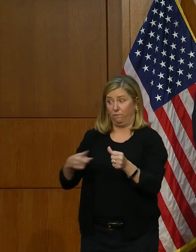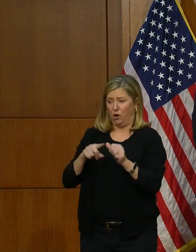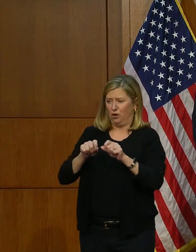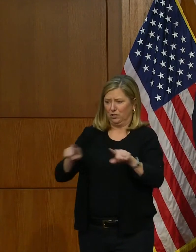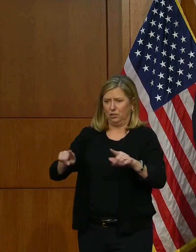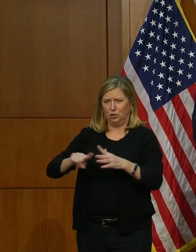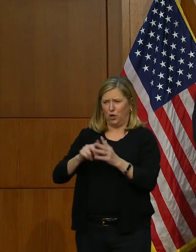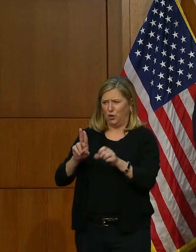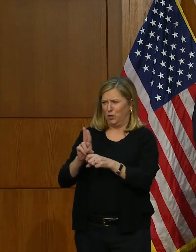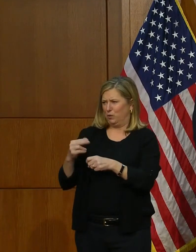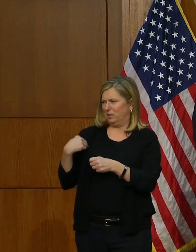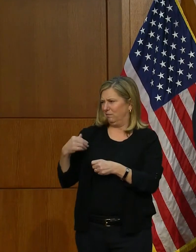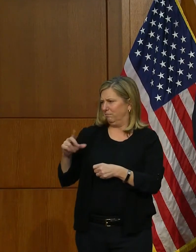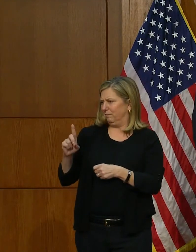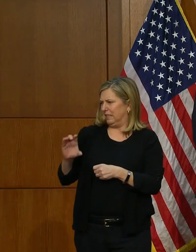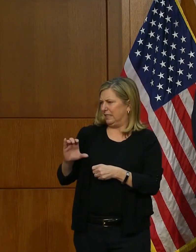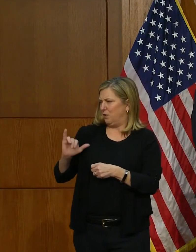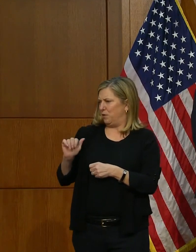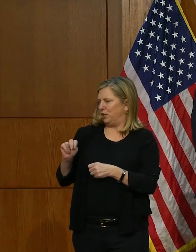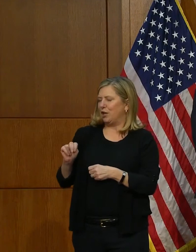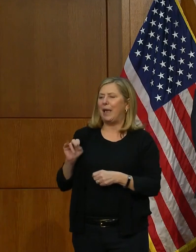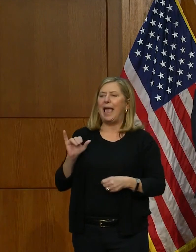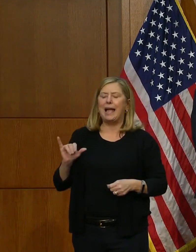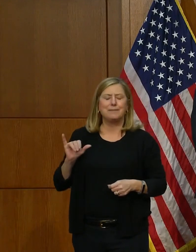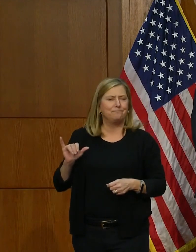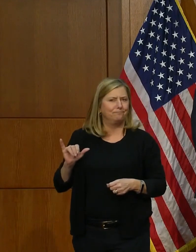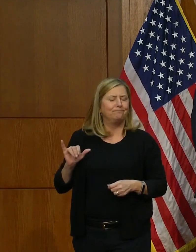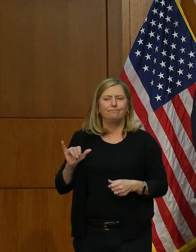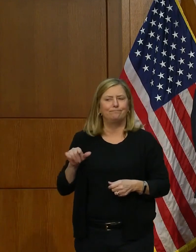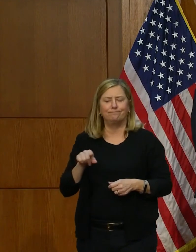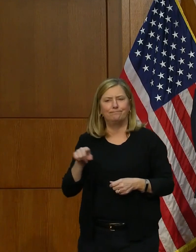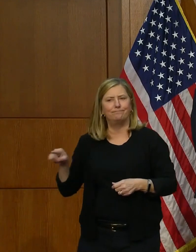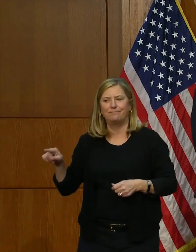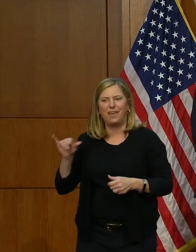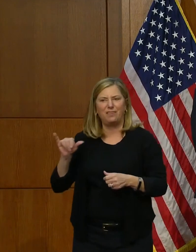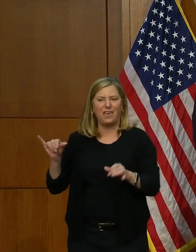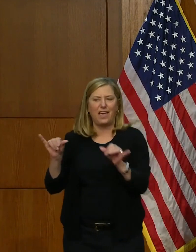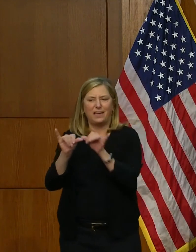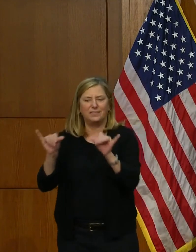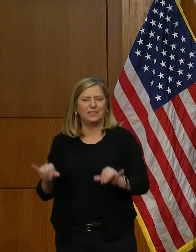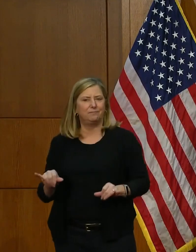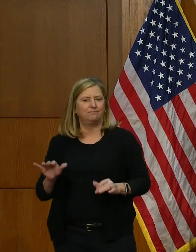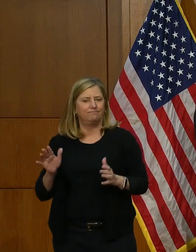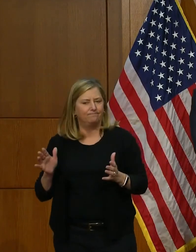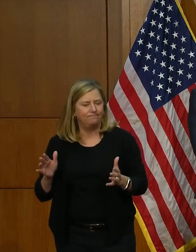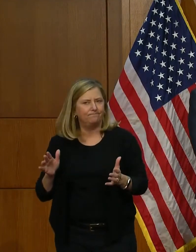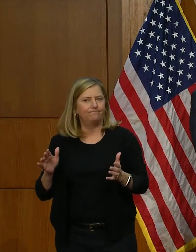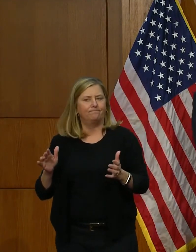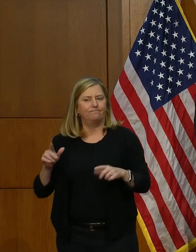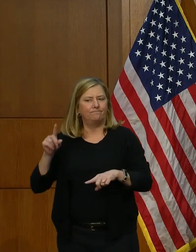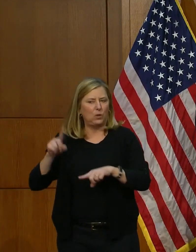COUNTRY ADOPTED IN THE INITIAL ROLLOUT OF THAT IN LATE DECEMBER. EARLY JANUARY, WE